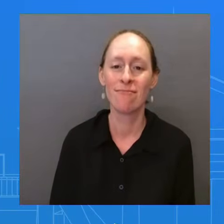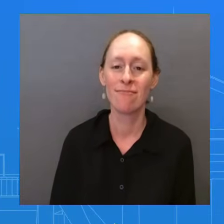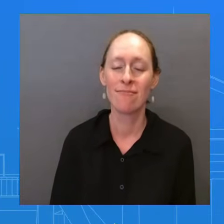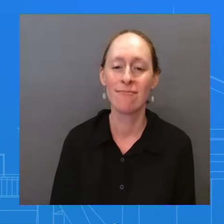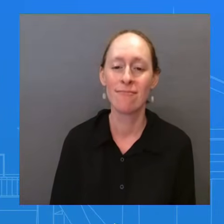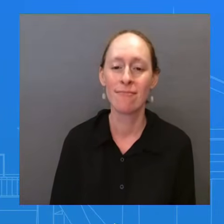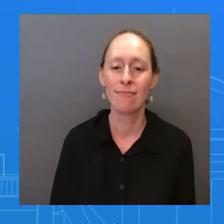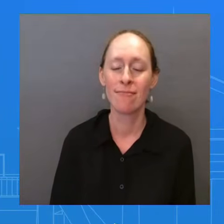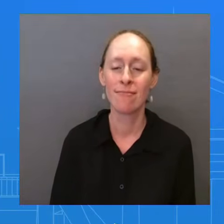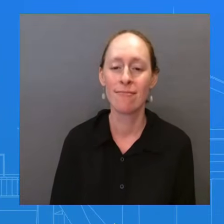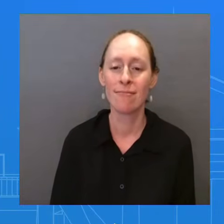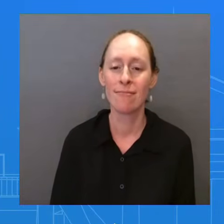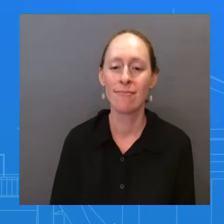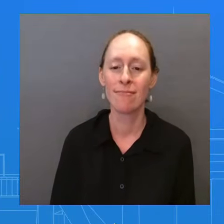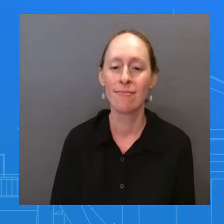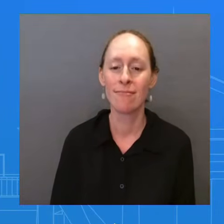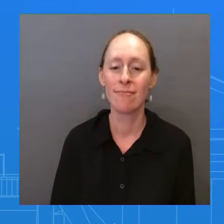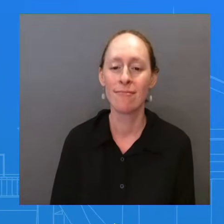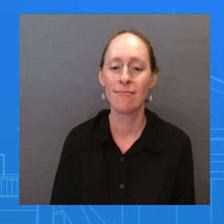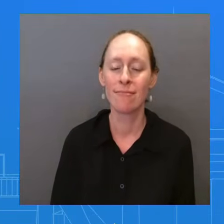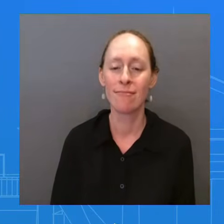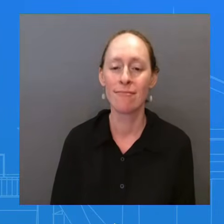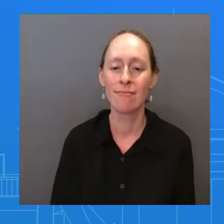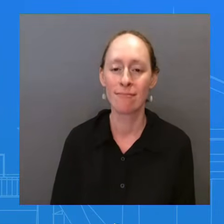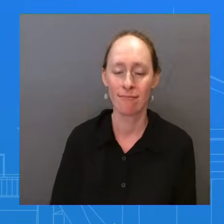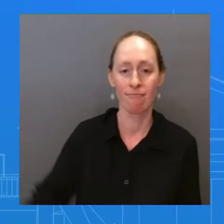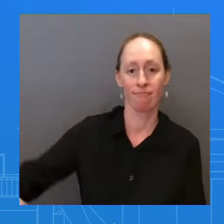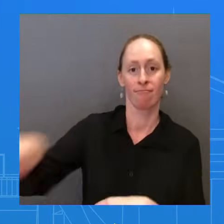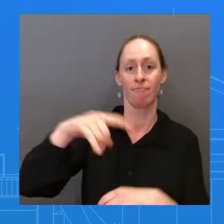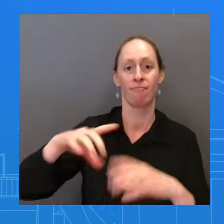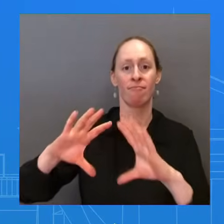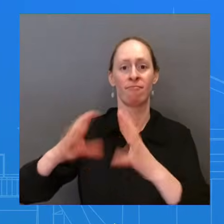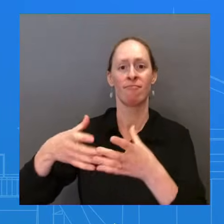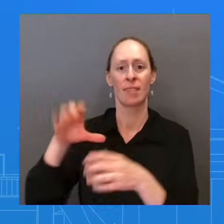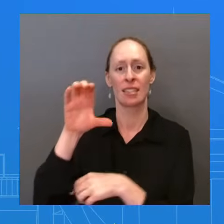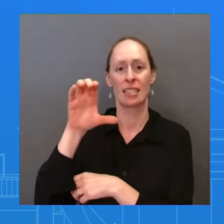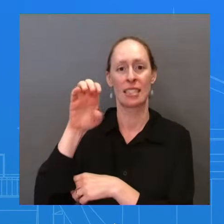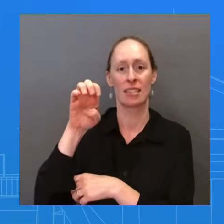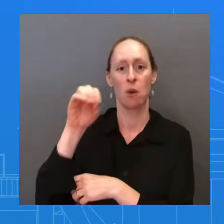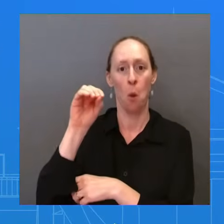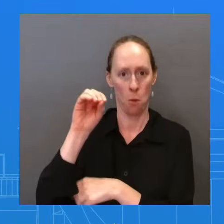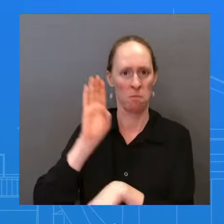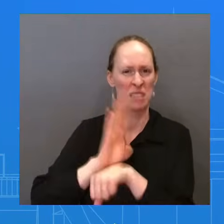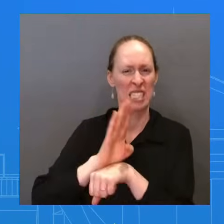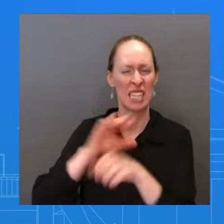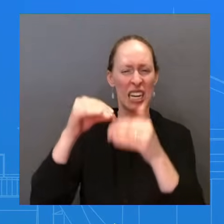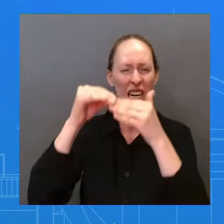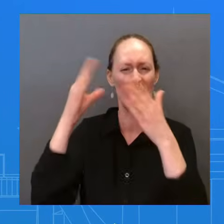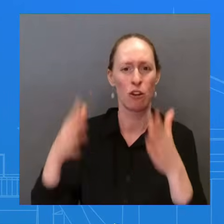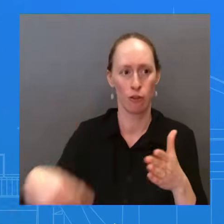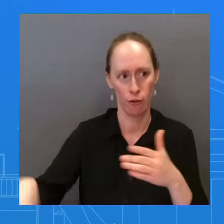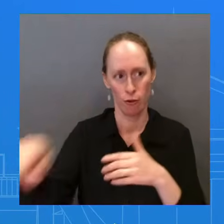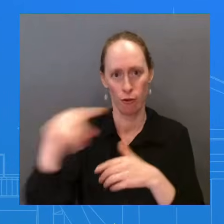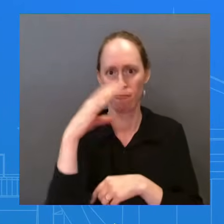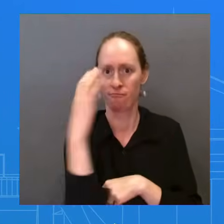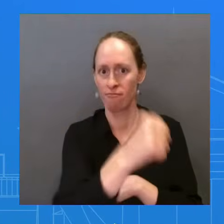We saw that cyberattack she's talking about, the spy balloon that flew over. The Chinese have not implemented the intellectual property protections